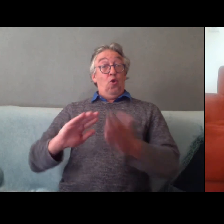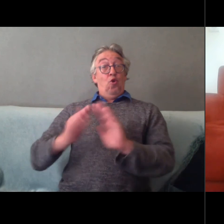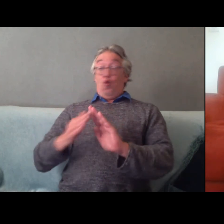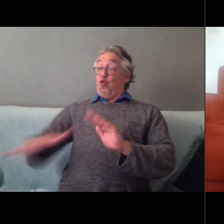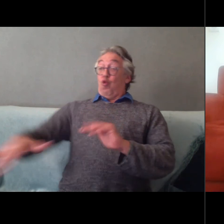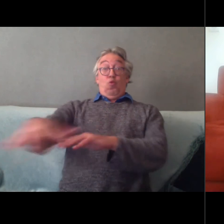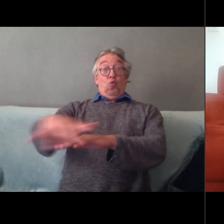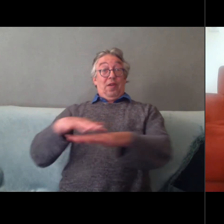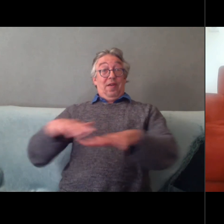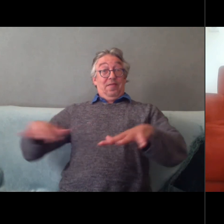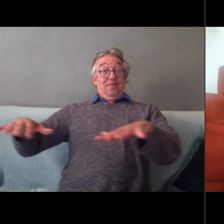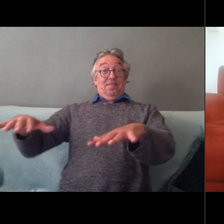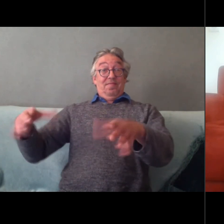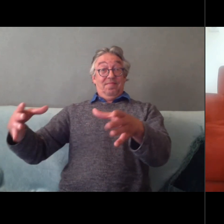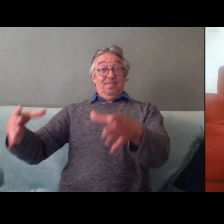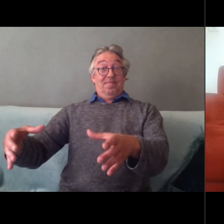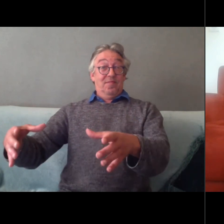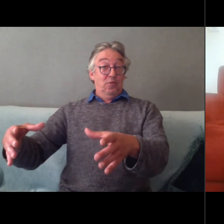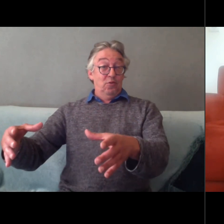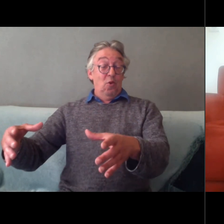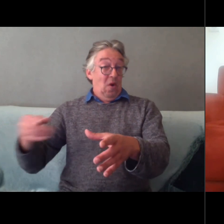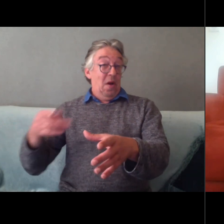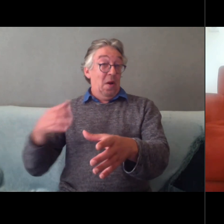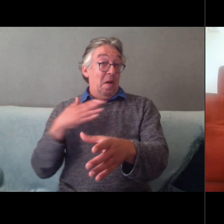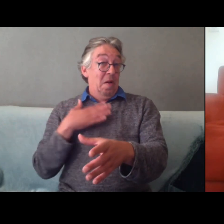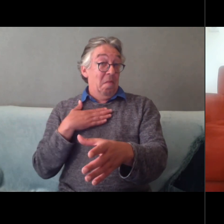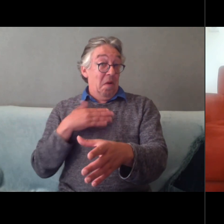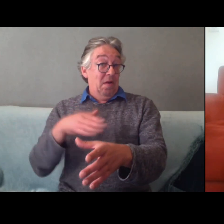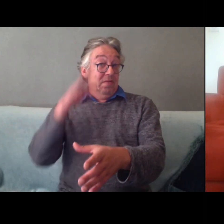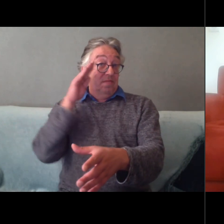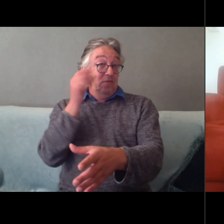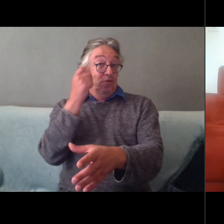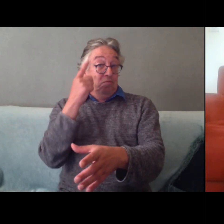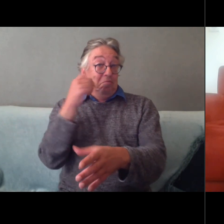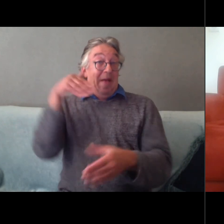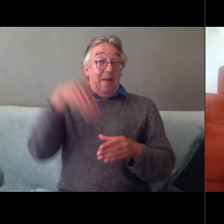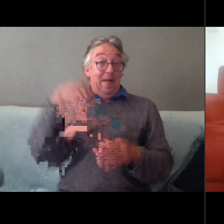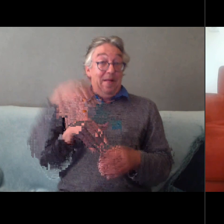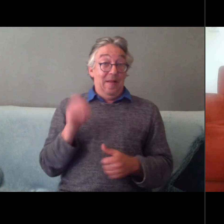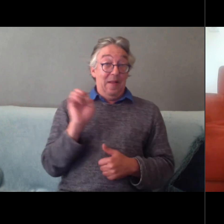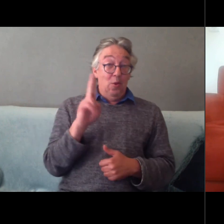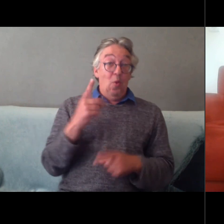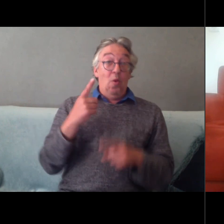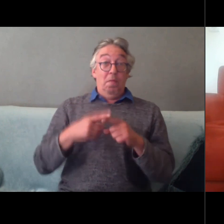So I'd understand it both here and Europe and in the South.